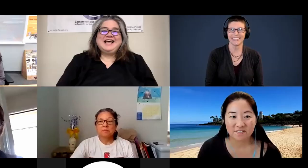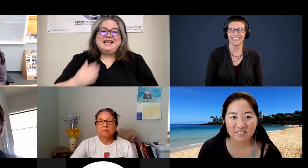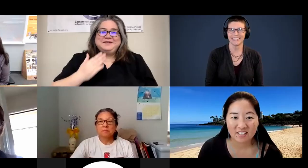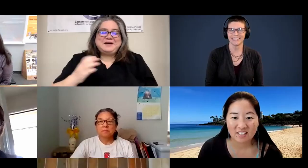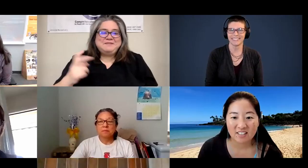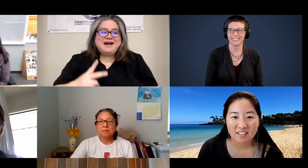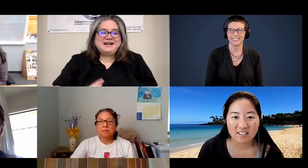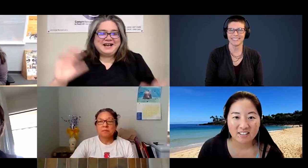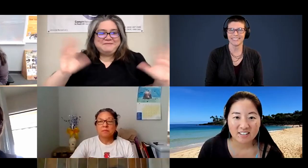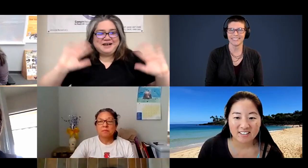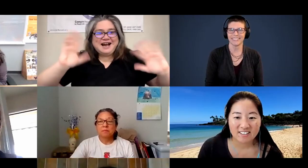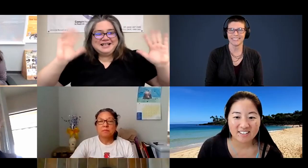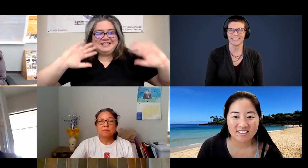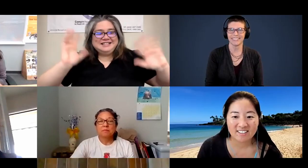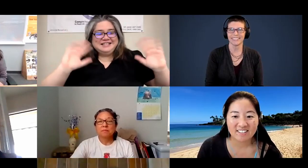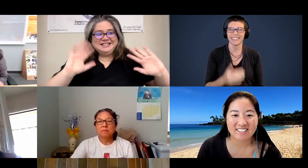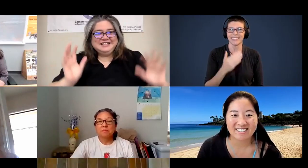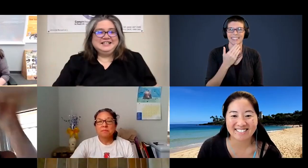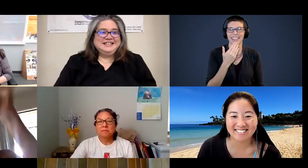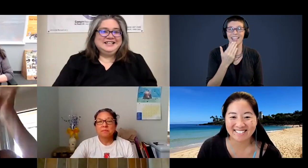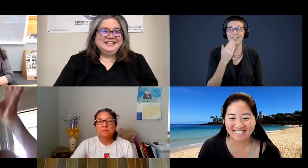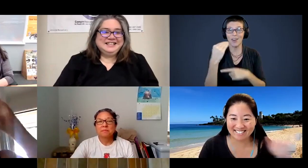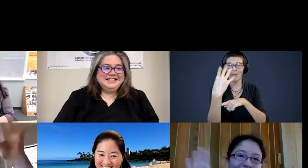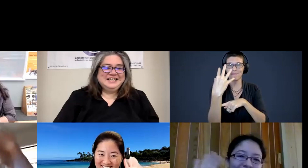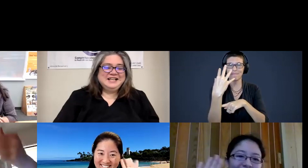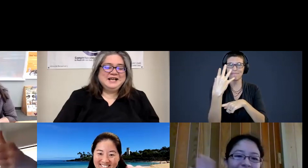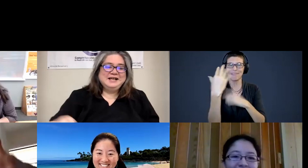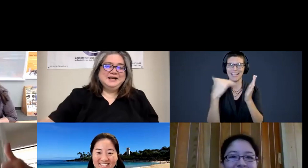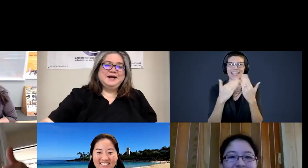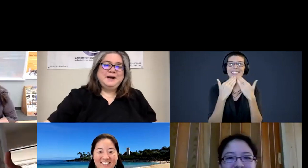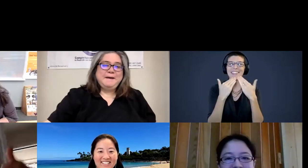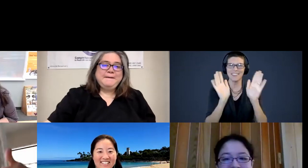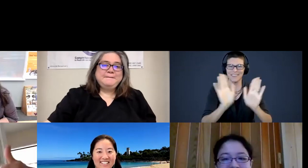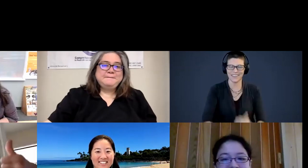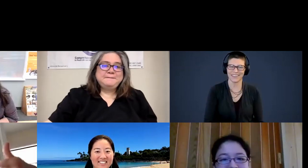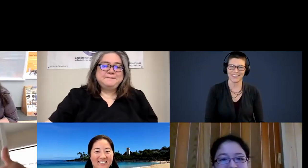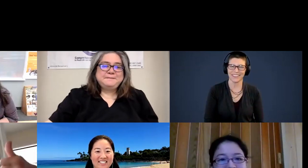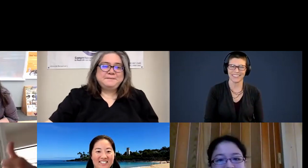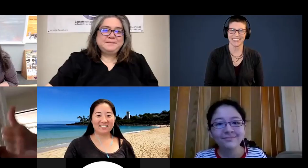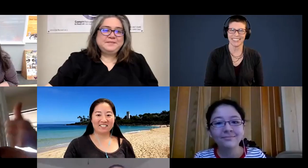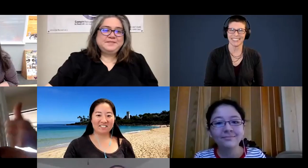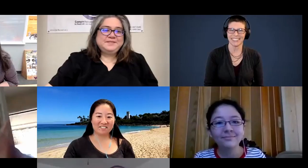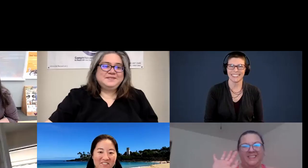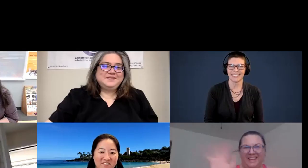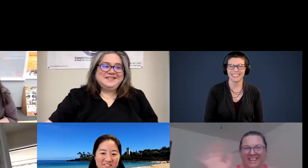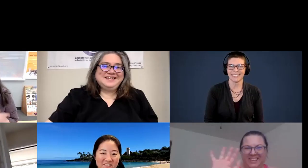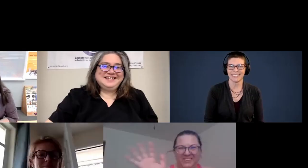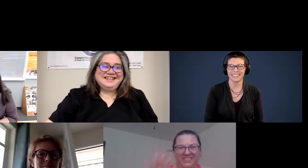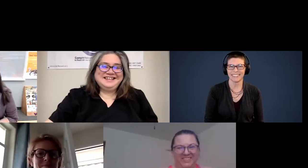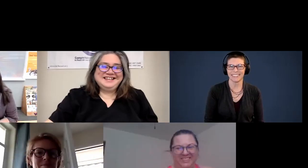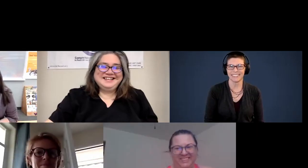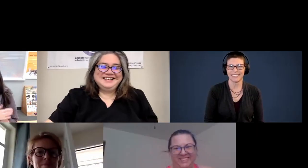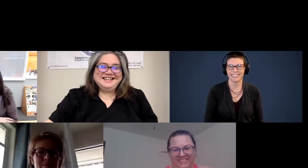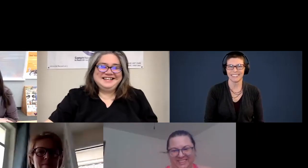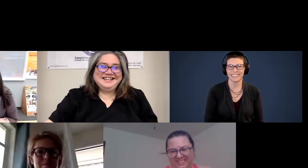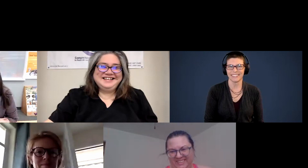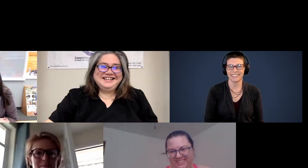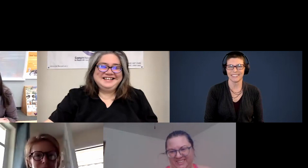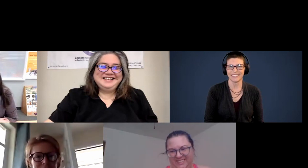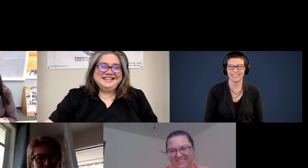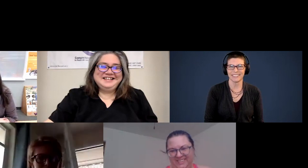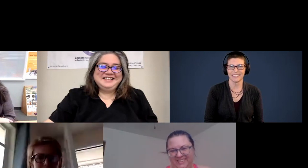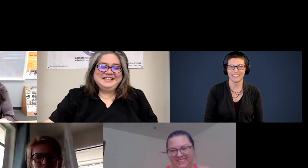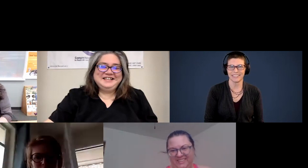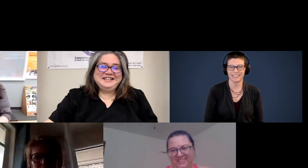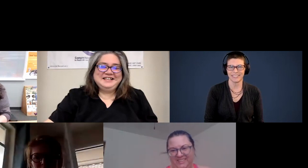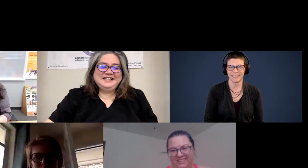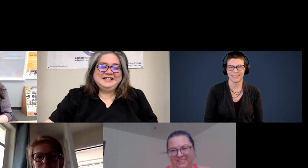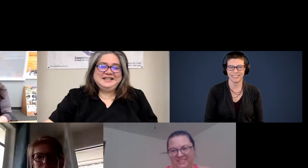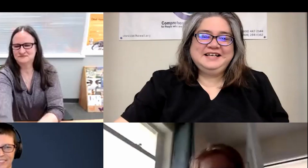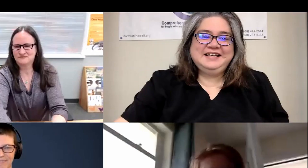Thank you for coming back on camera guys.